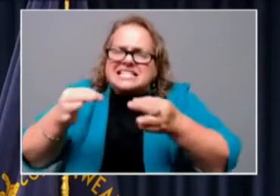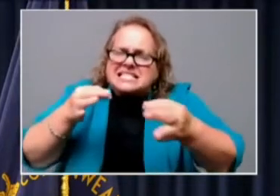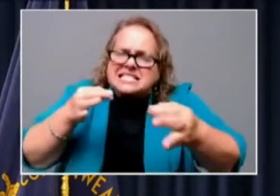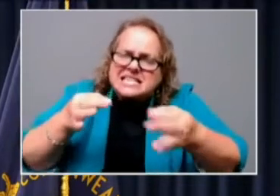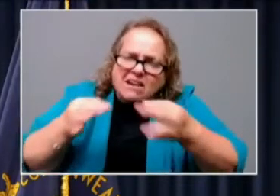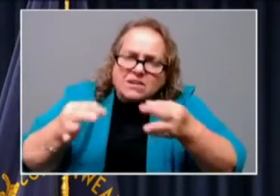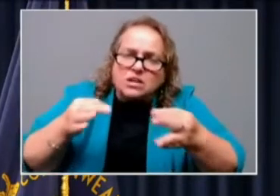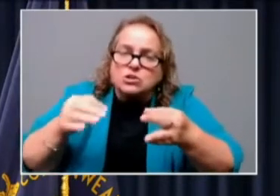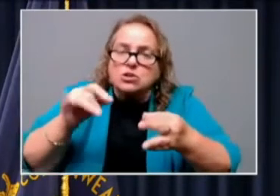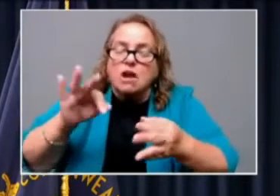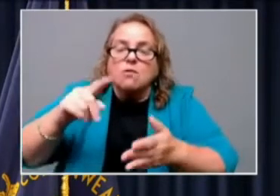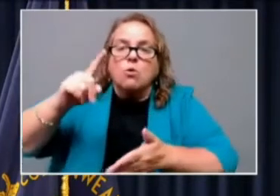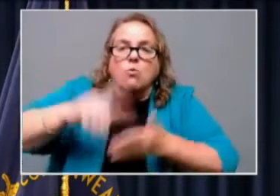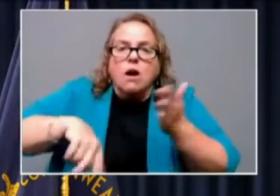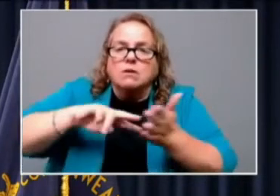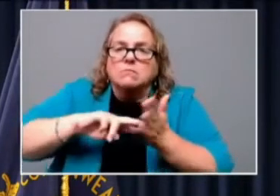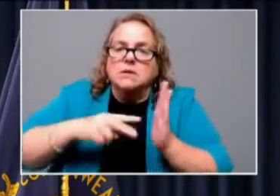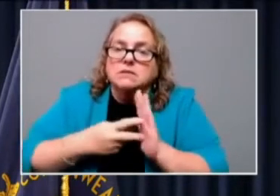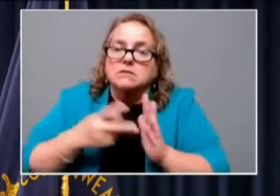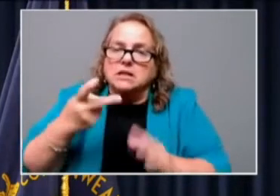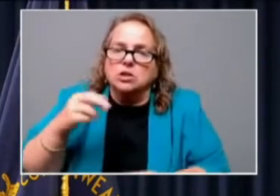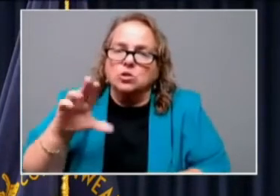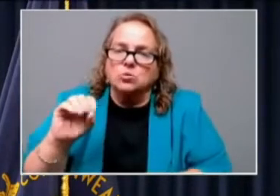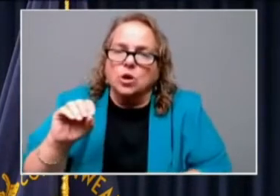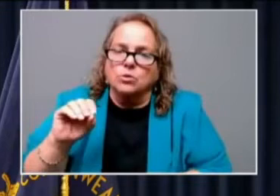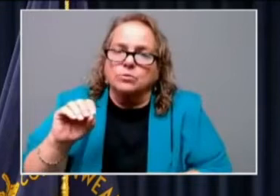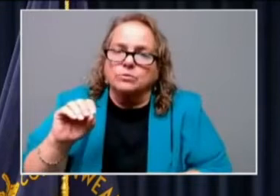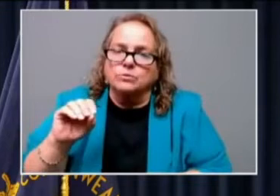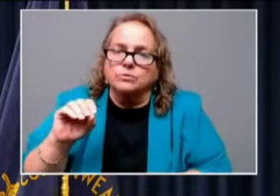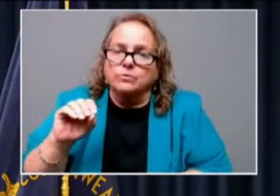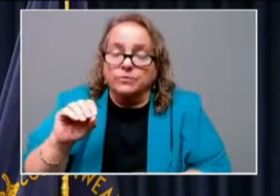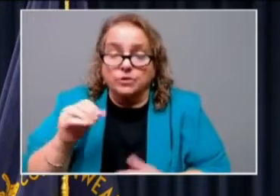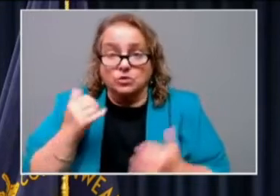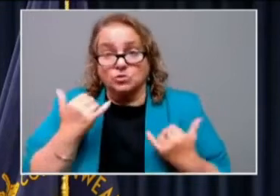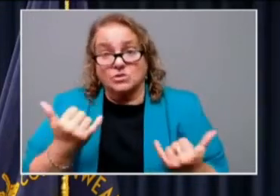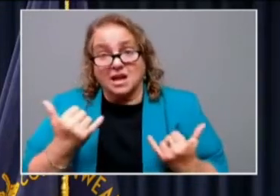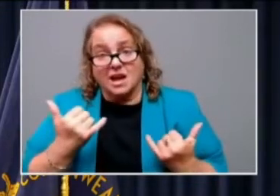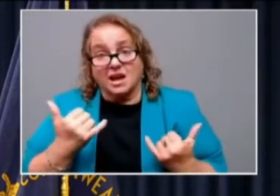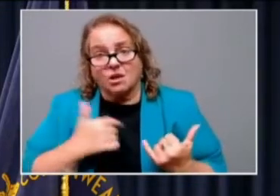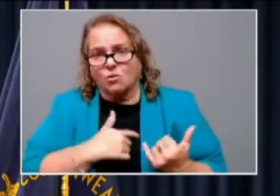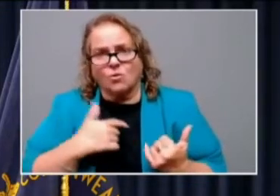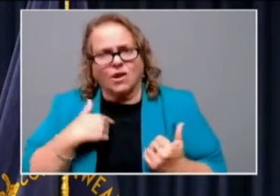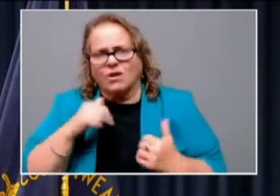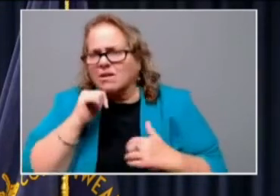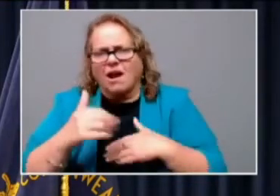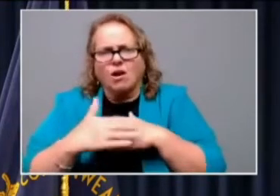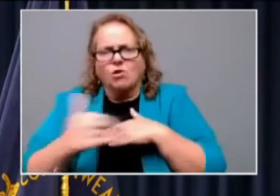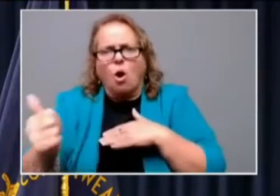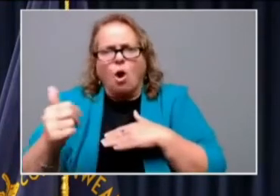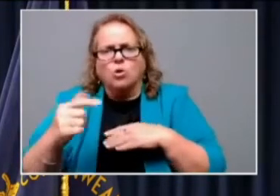today. We're not called upon storm a beach like our grandparents. We're not